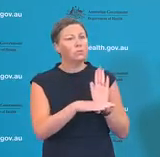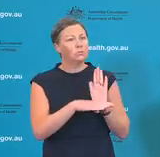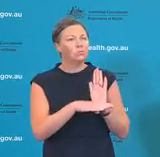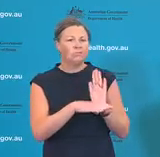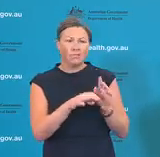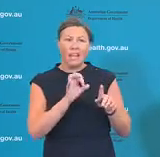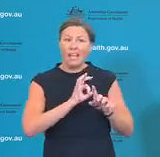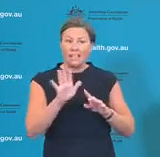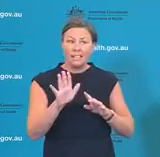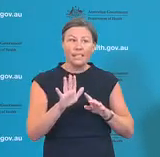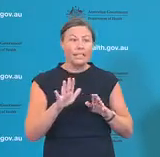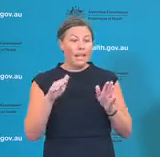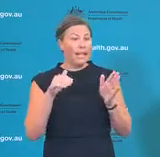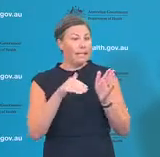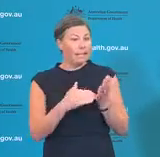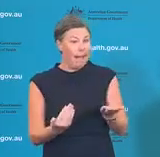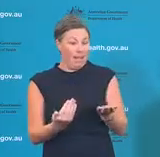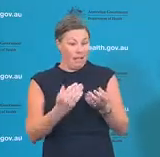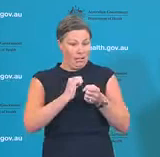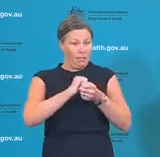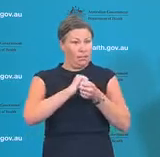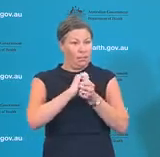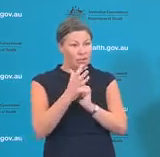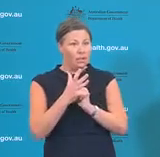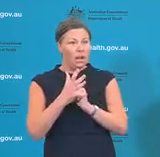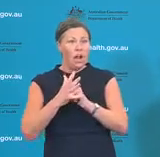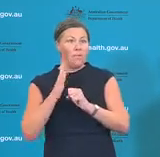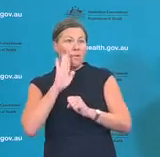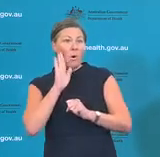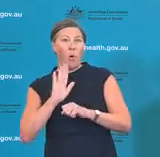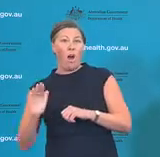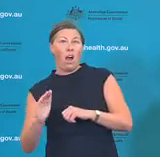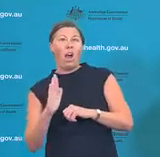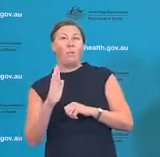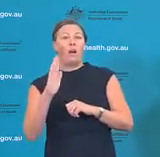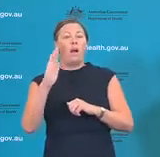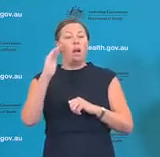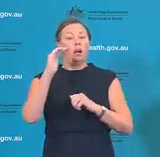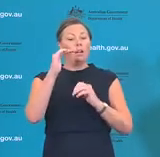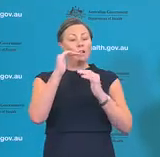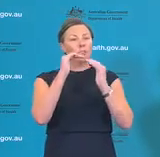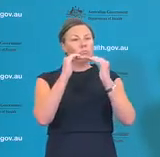seeing now, this flattening of the curve, as we've talked about, I'm here to remind